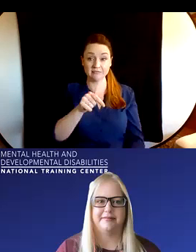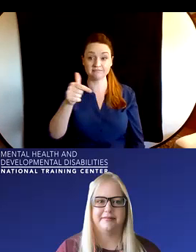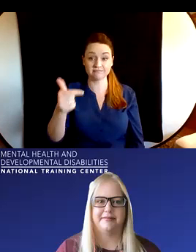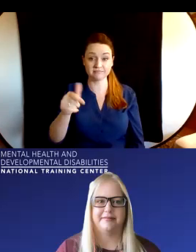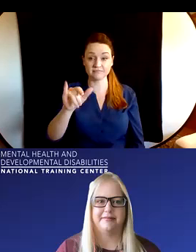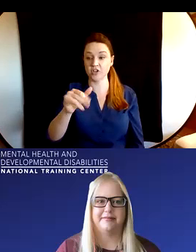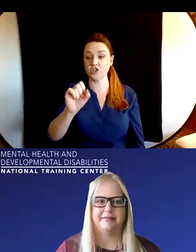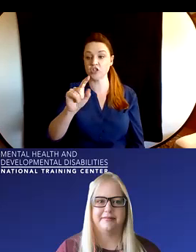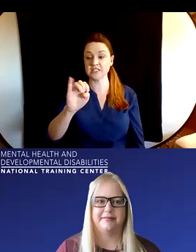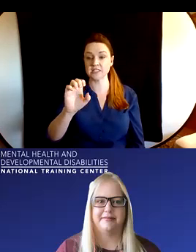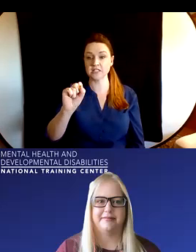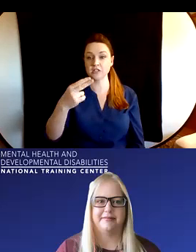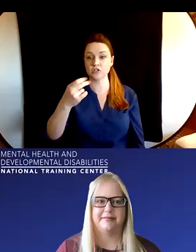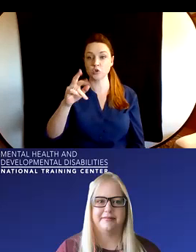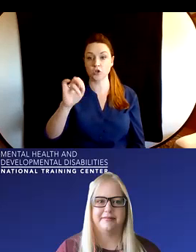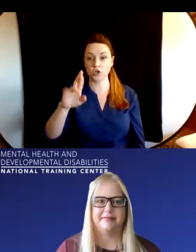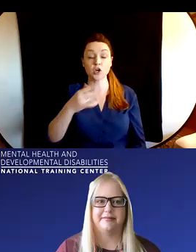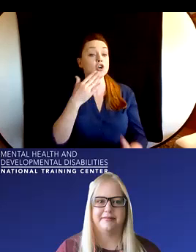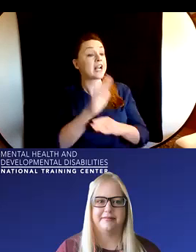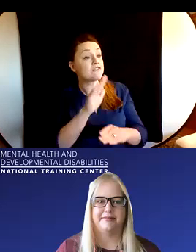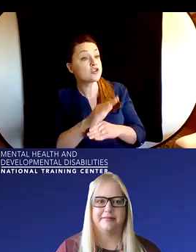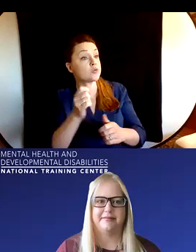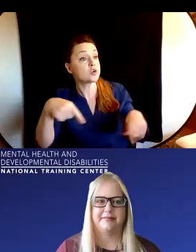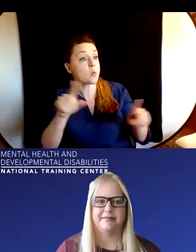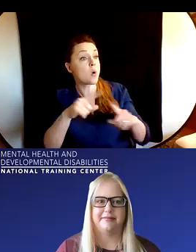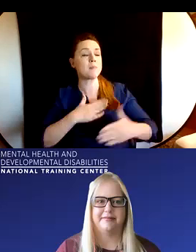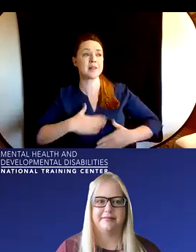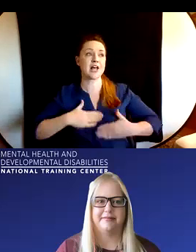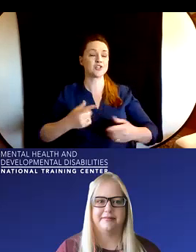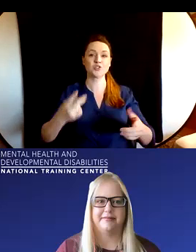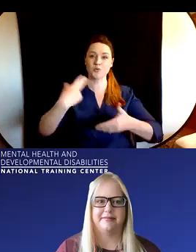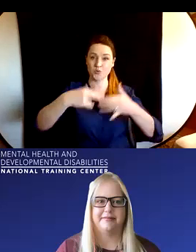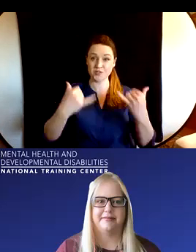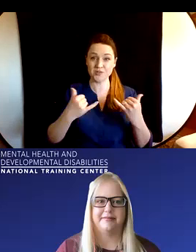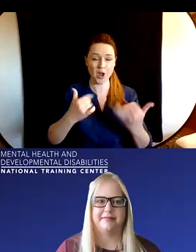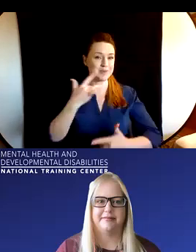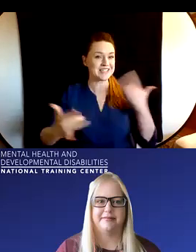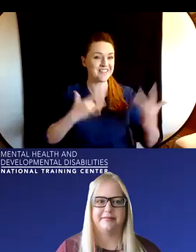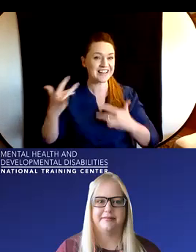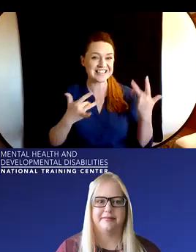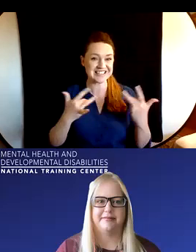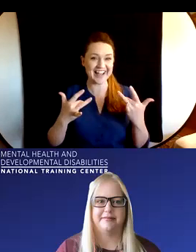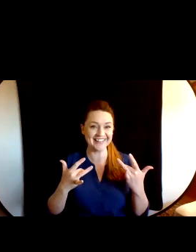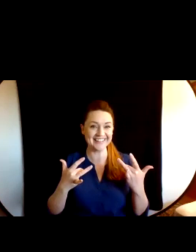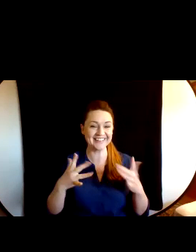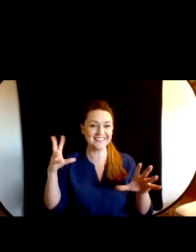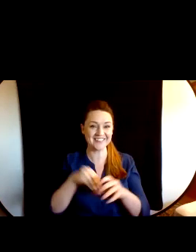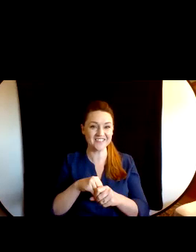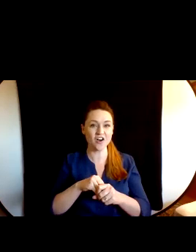[Justice] Good afternoon, everyone. It is such a pleasure to be with you here today. I am so excited to be in community and have this conversation